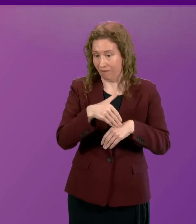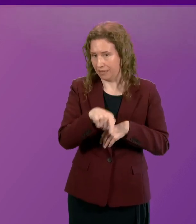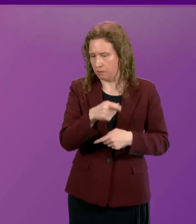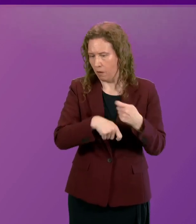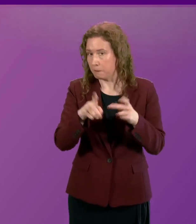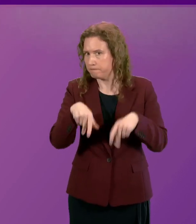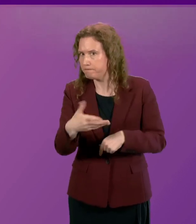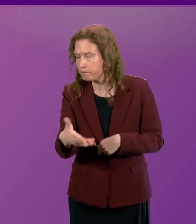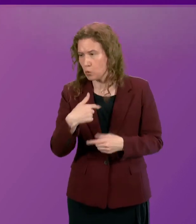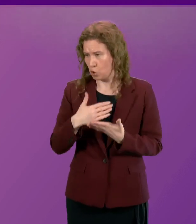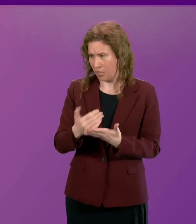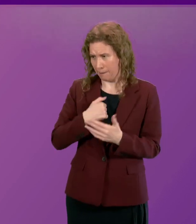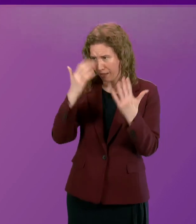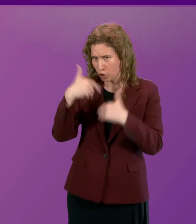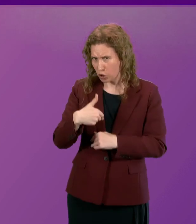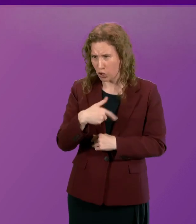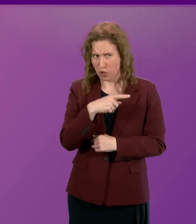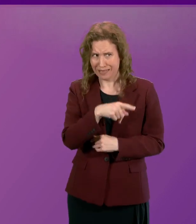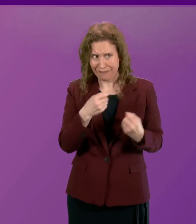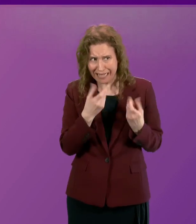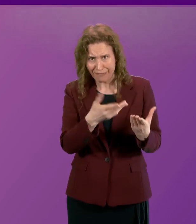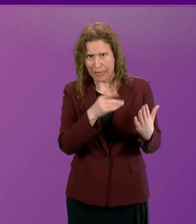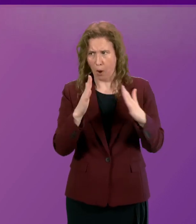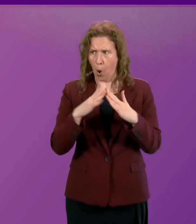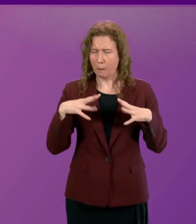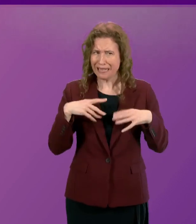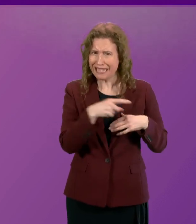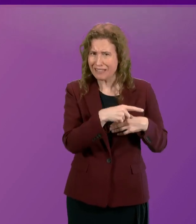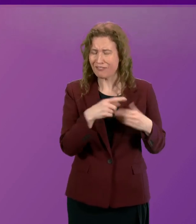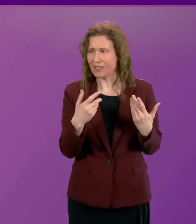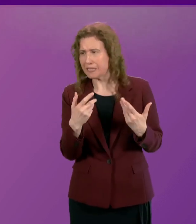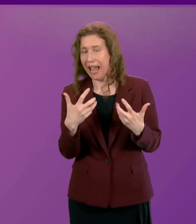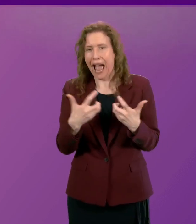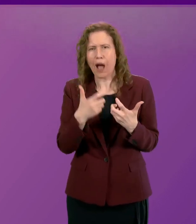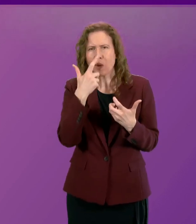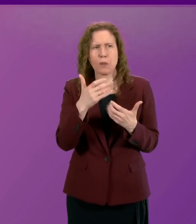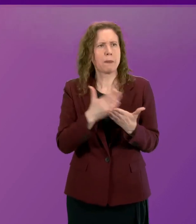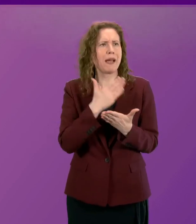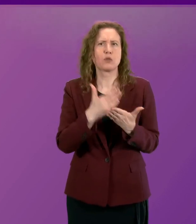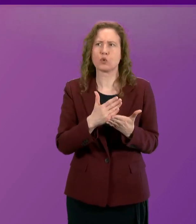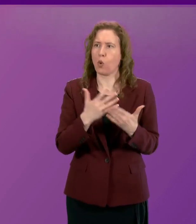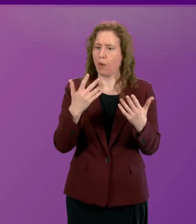concerns about the decision on home leave? How can we maintain the integrity of the new investigation